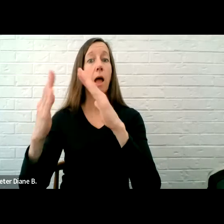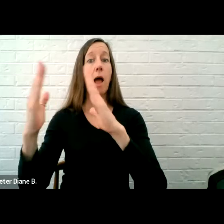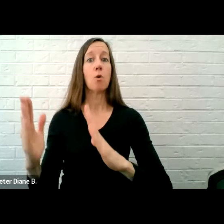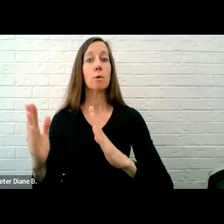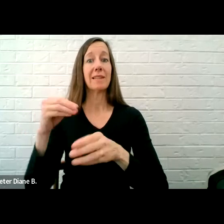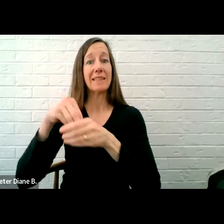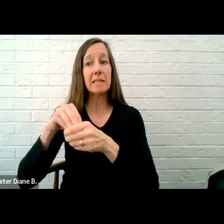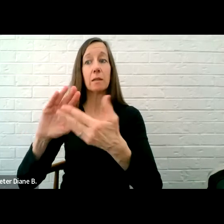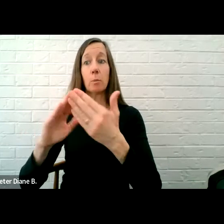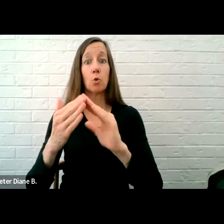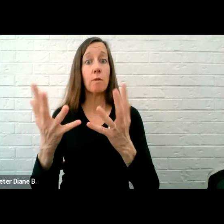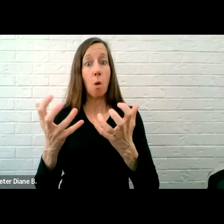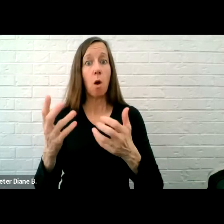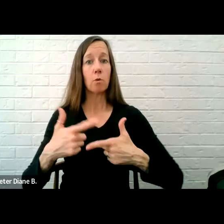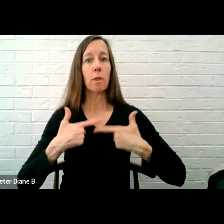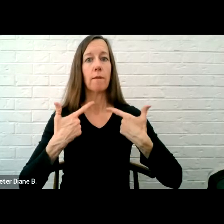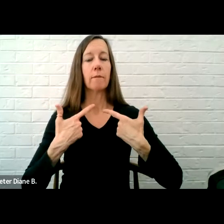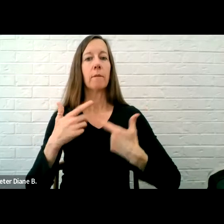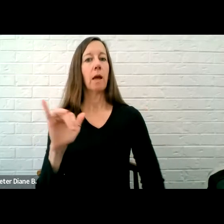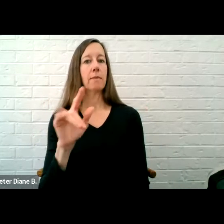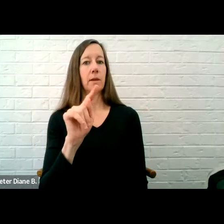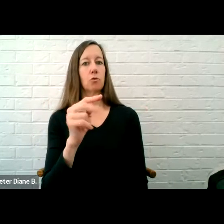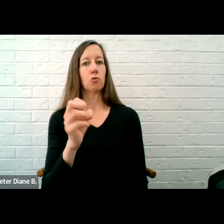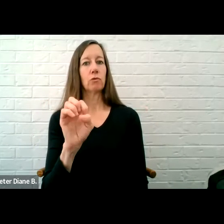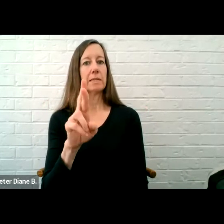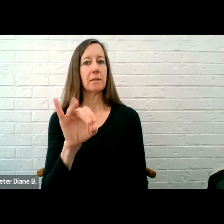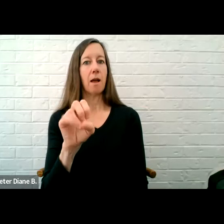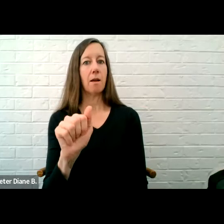and then, of course, we also heard from Teresa that the availability of supports